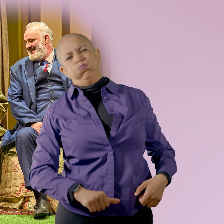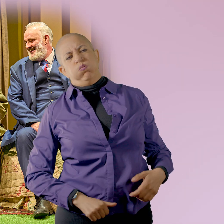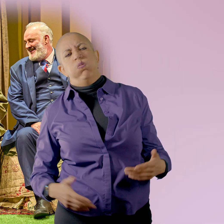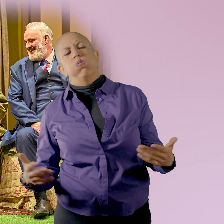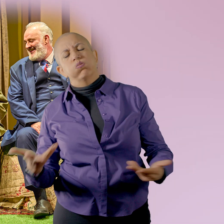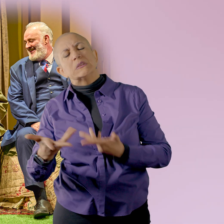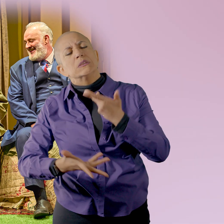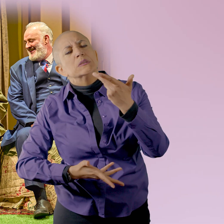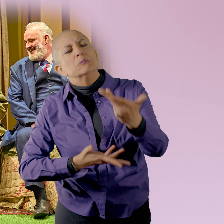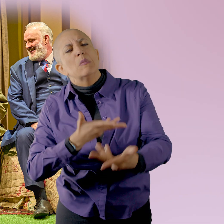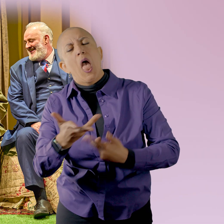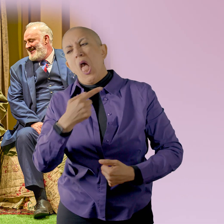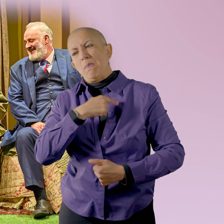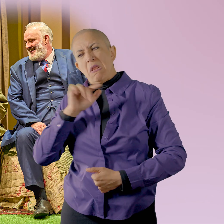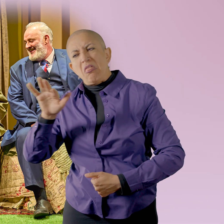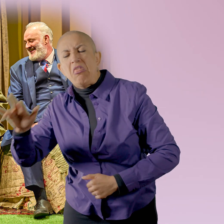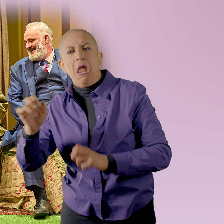Falstaff tells him about the basket